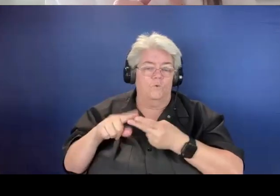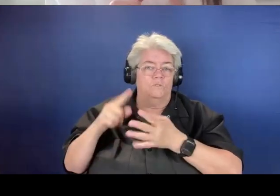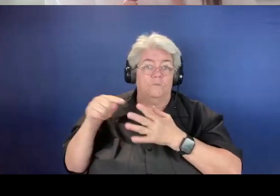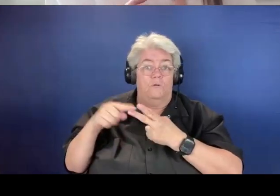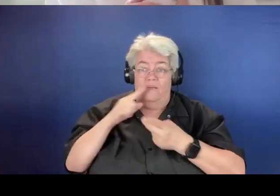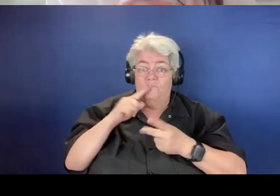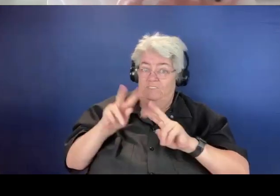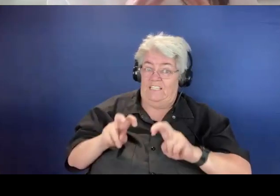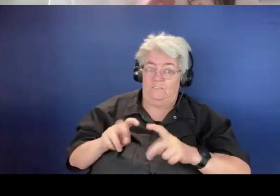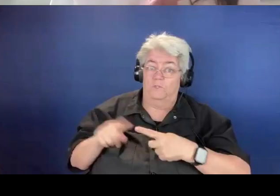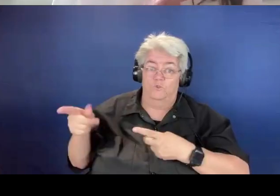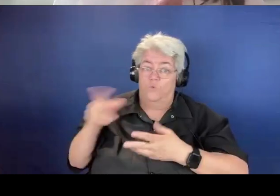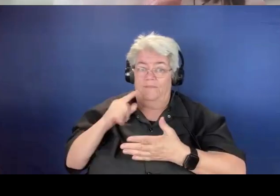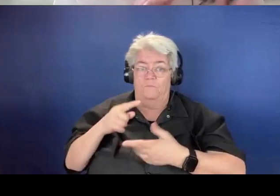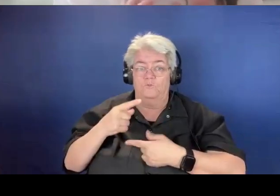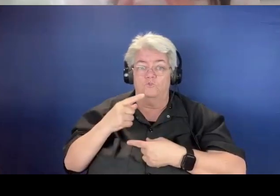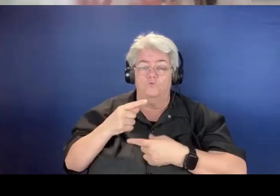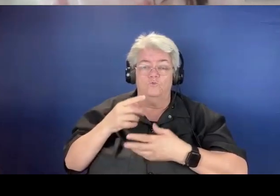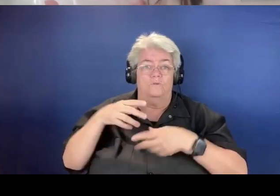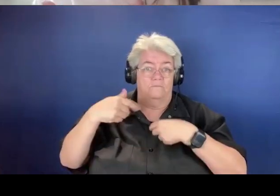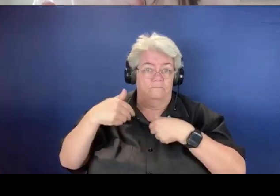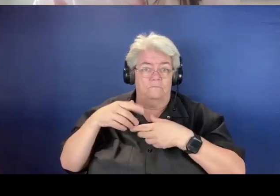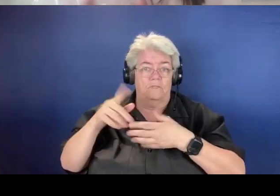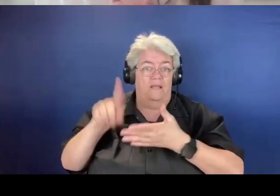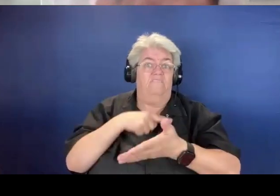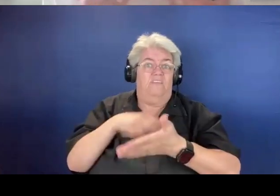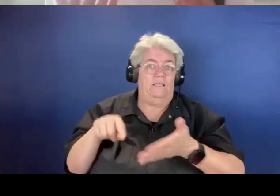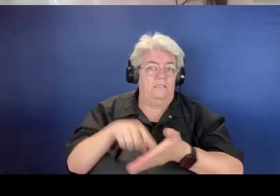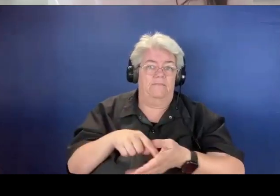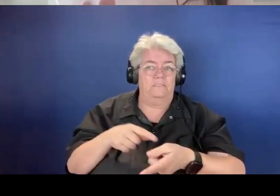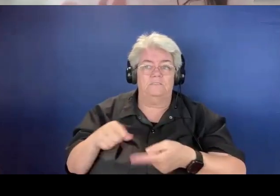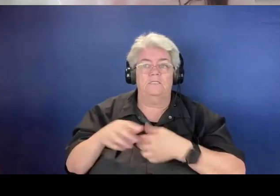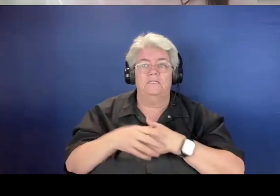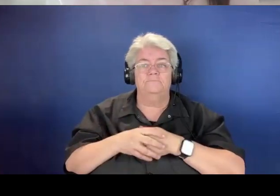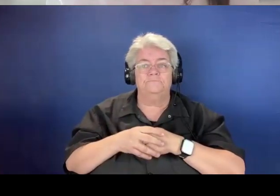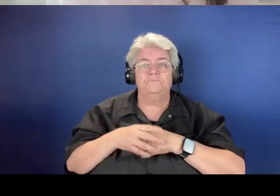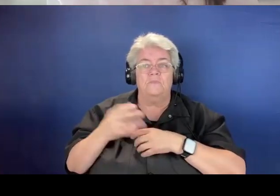Coach on when they're allowed to give hints or extra support and when they're not.